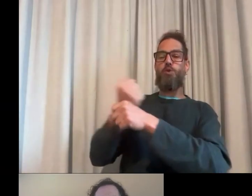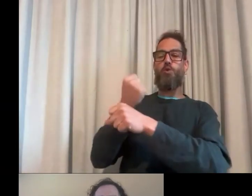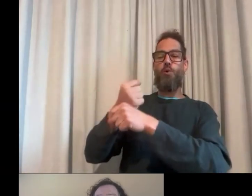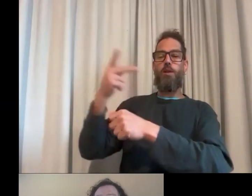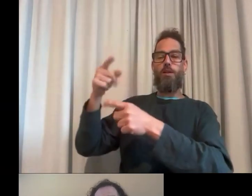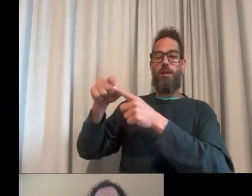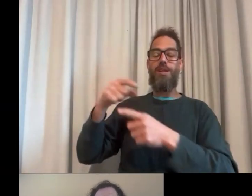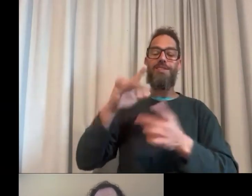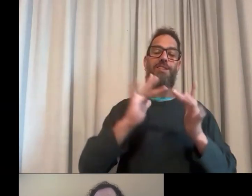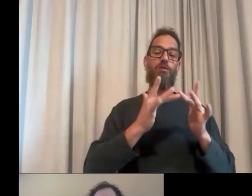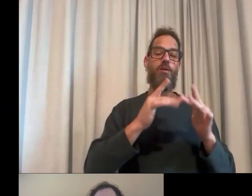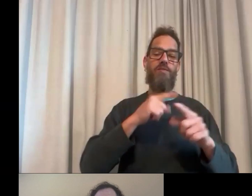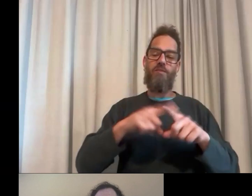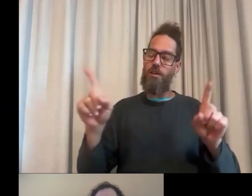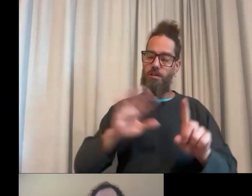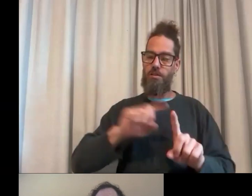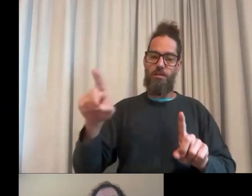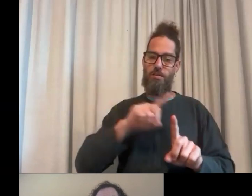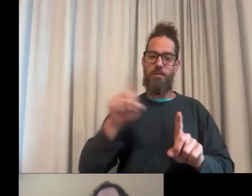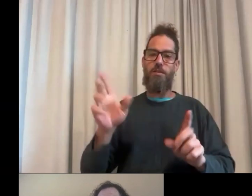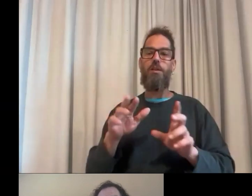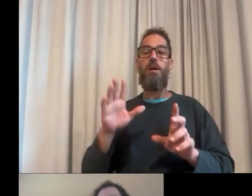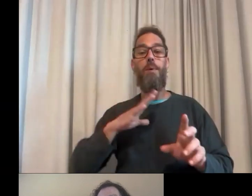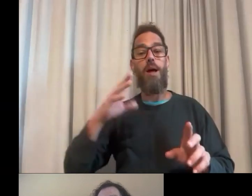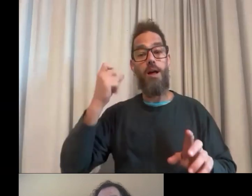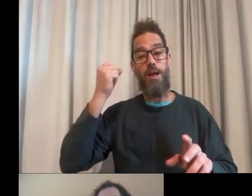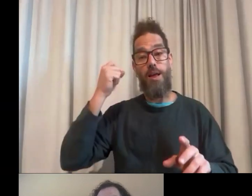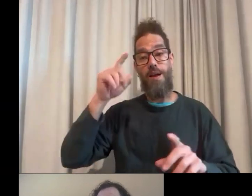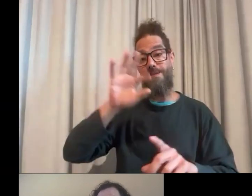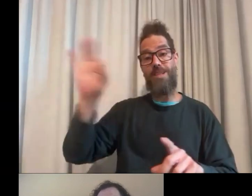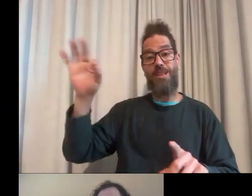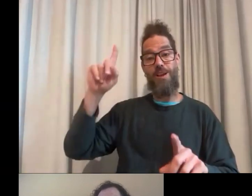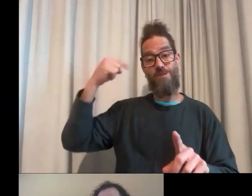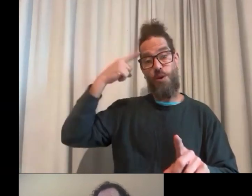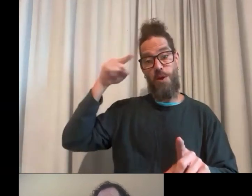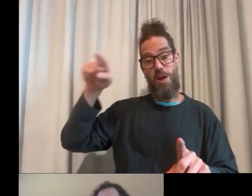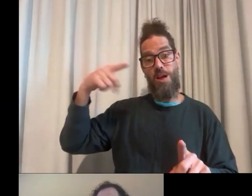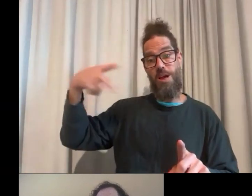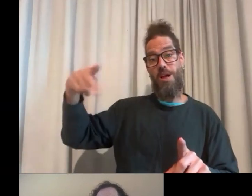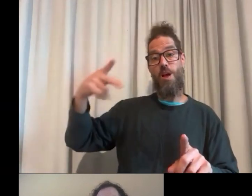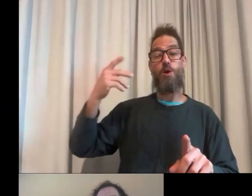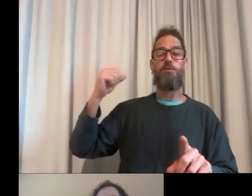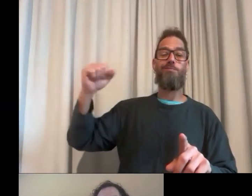or you call them digital documents, there's a deadline for federal-- just like the mobile apps,